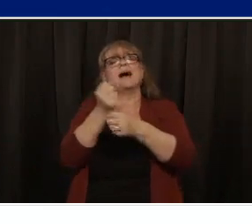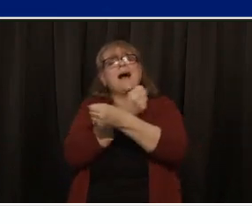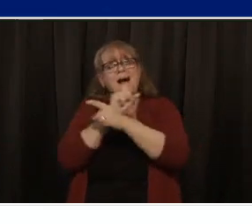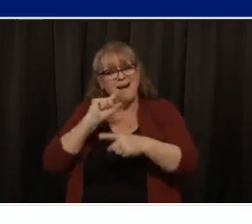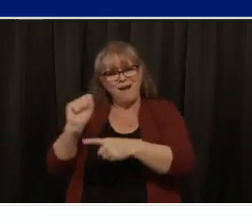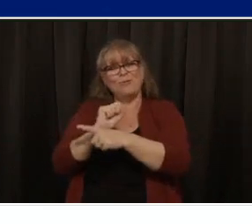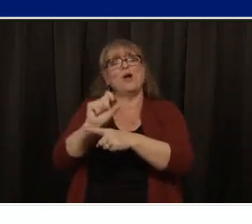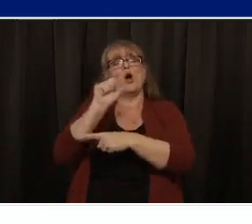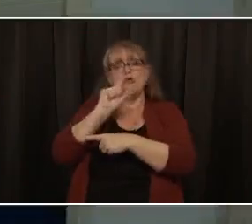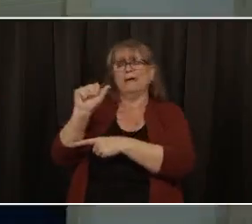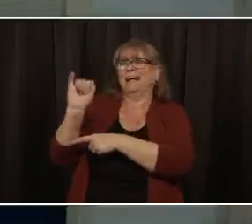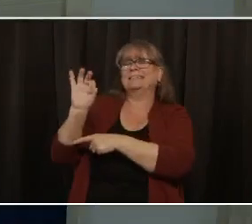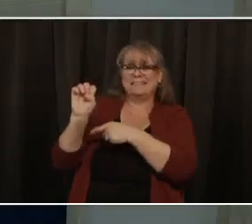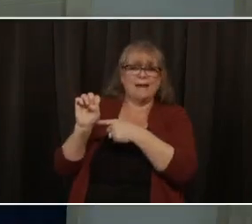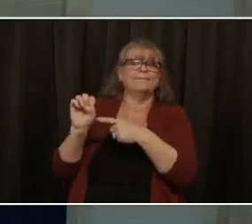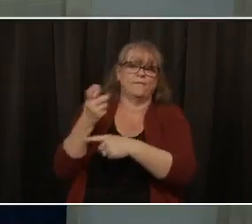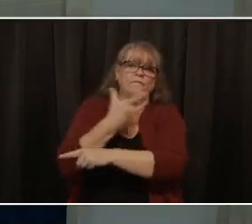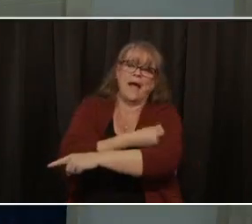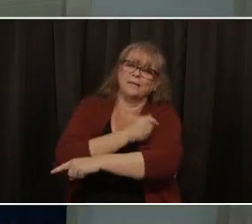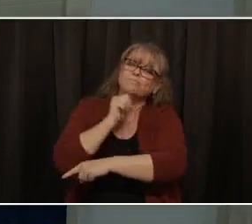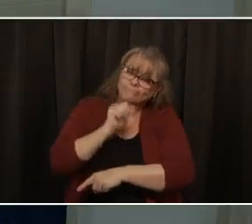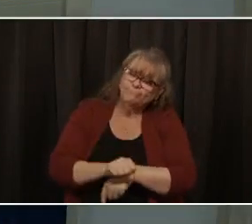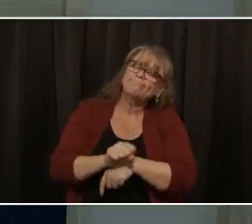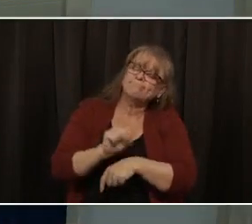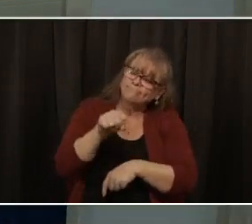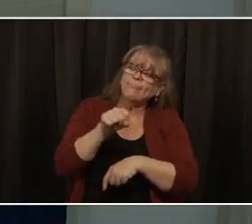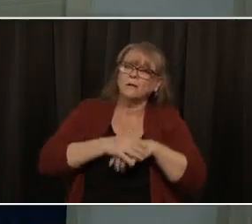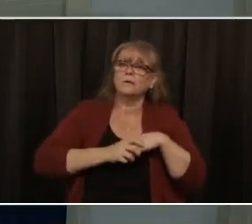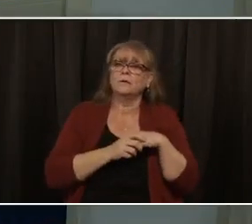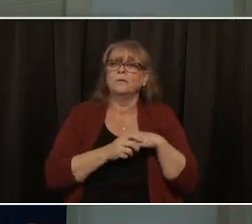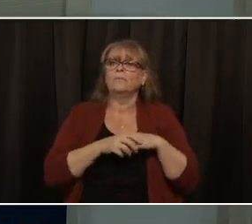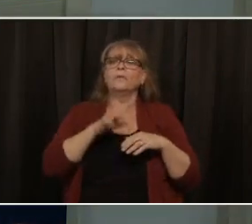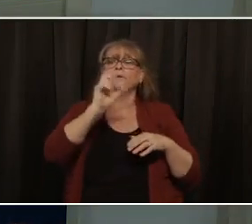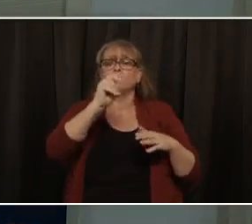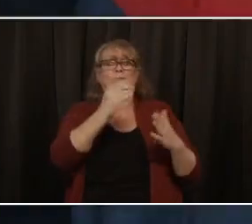Thank you, Dr. France and we know there's a lot of questions about the vaccines and